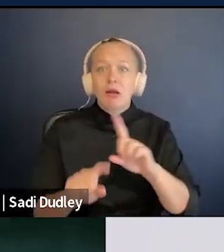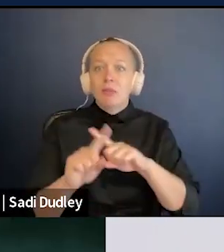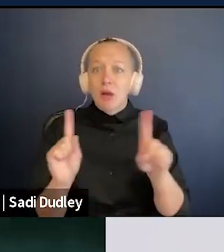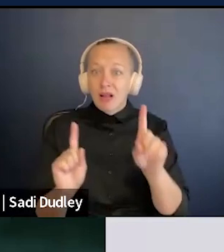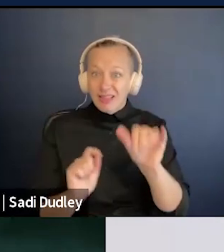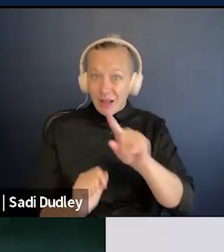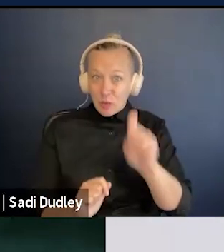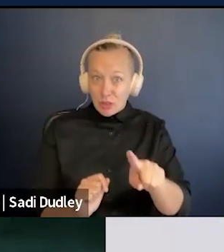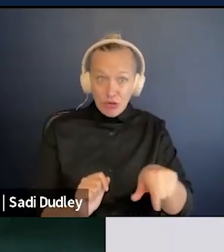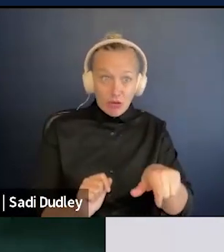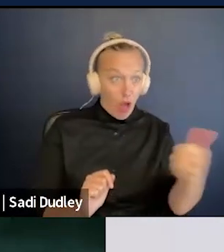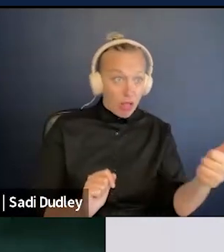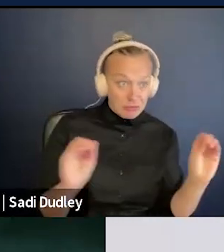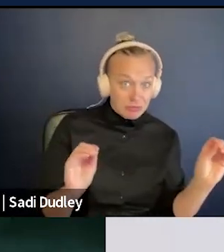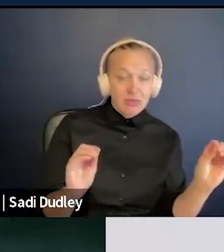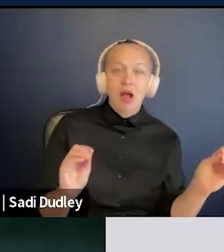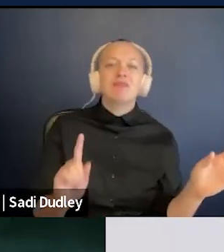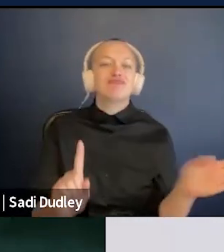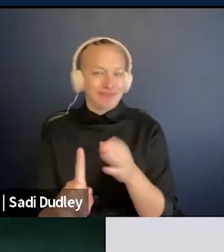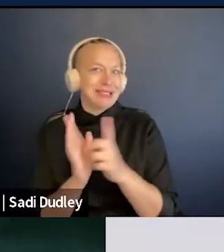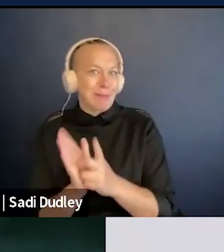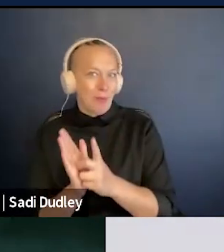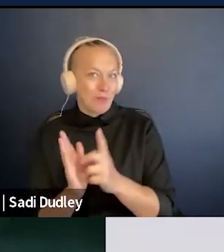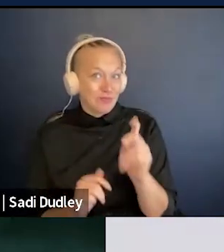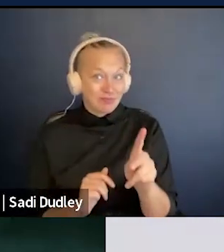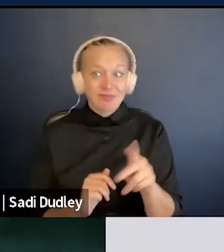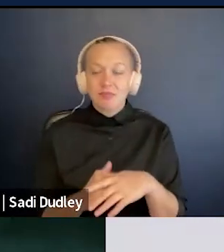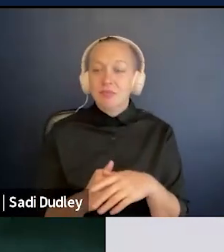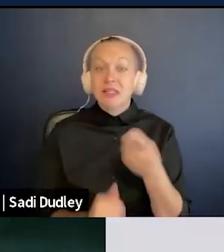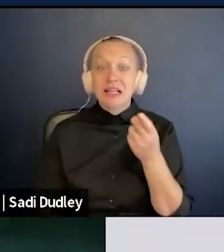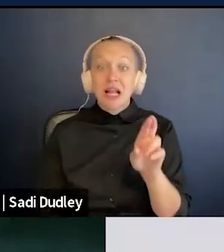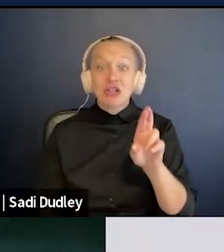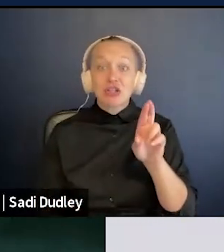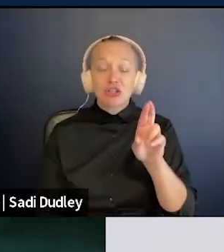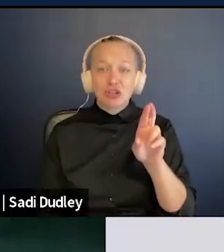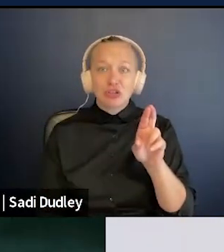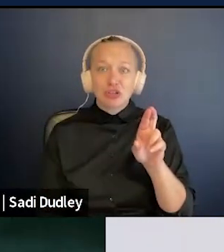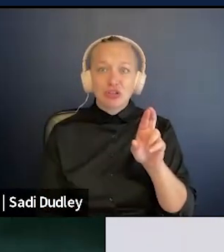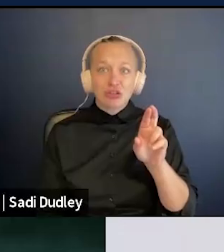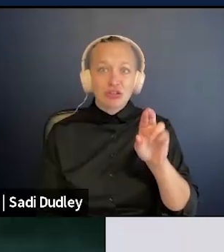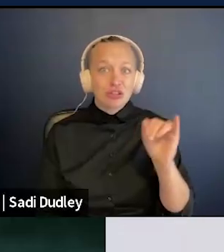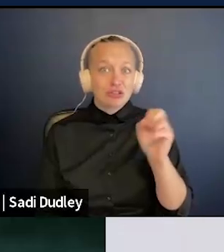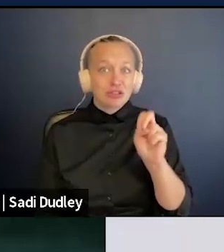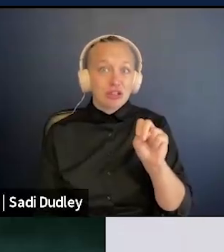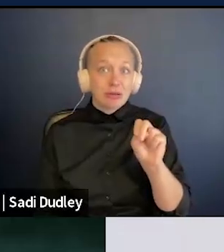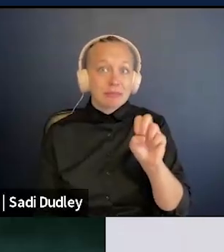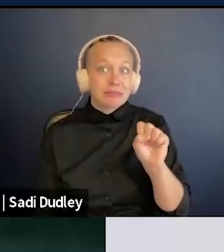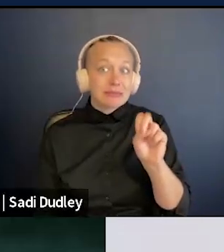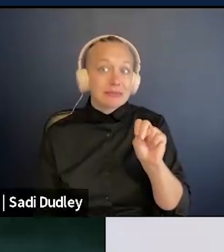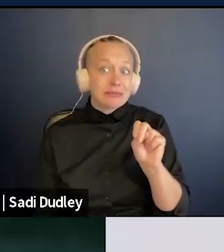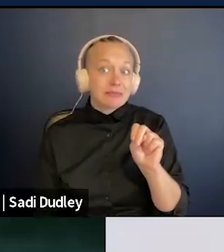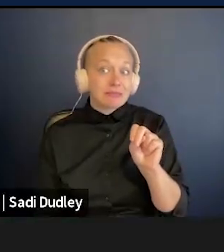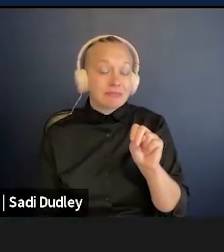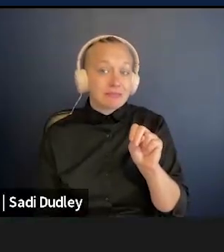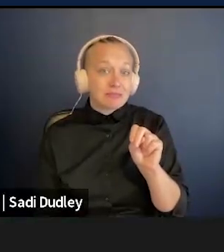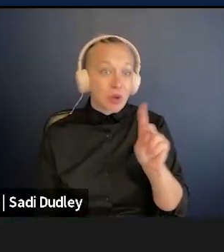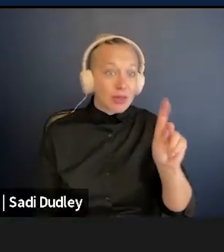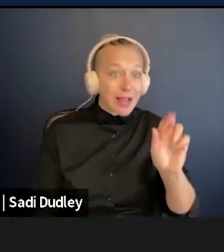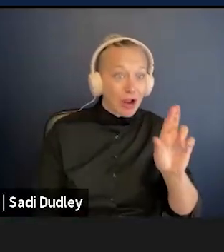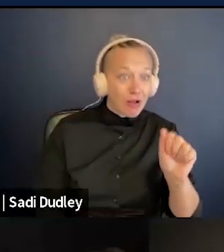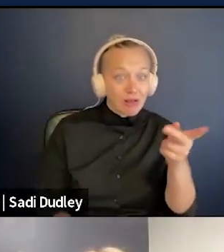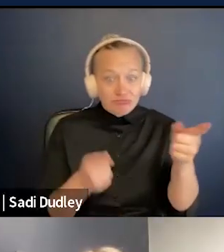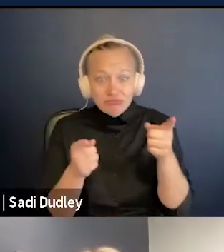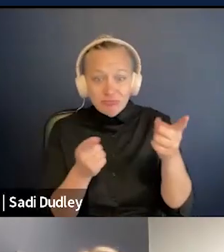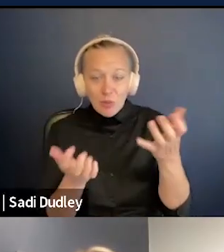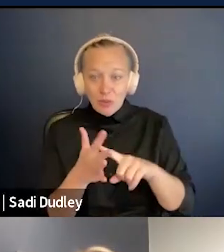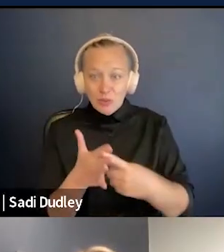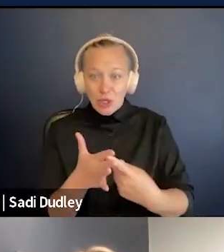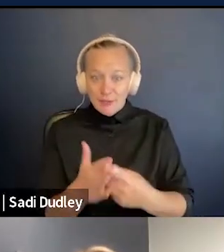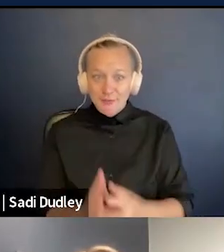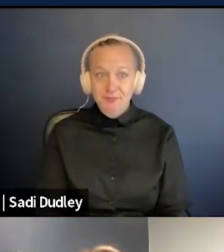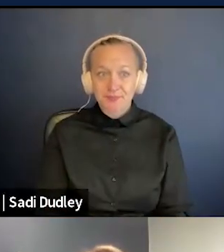Does that work? Okay. Um, Dr. Jensen, Kara, would you like to…